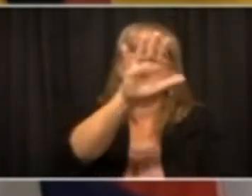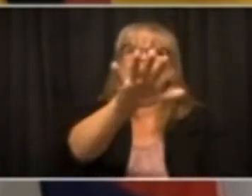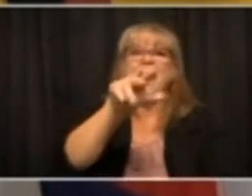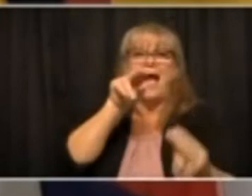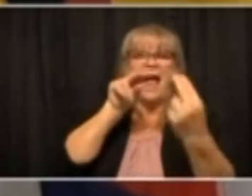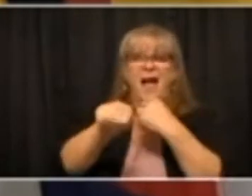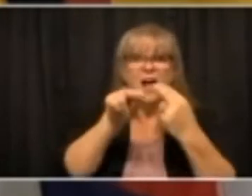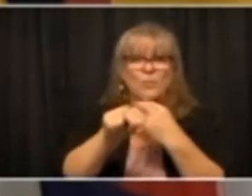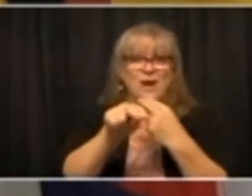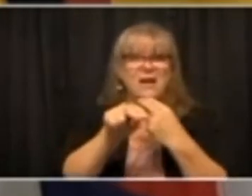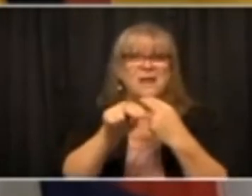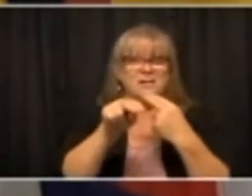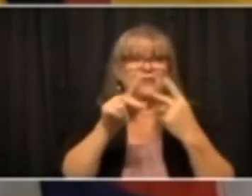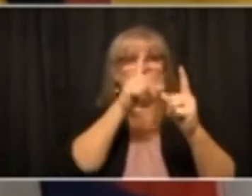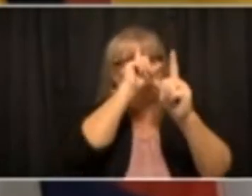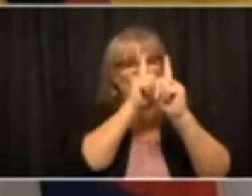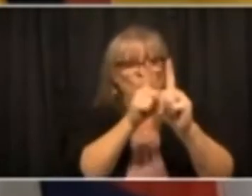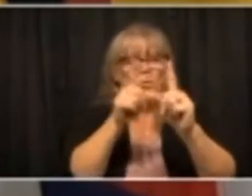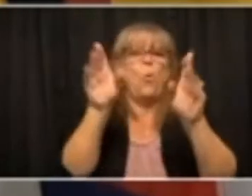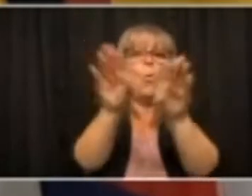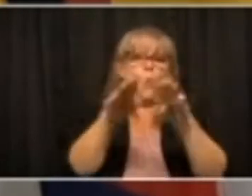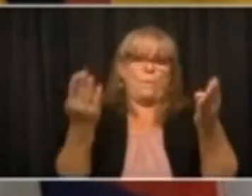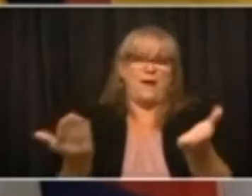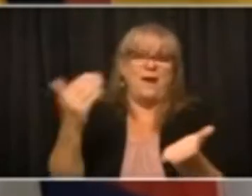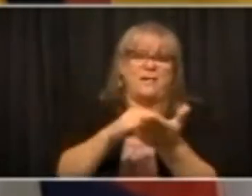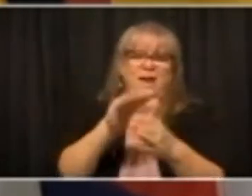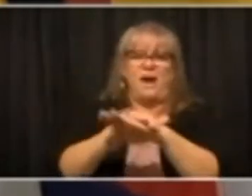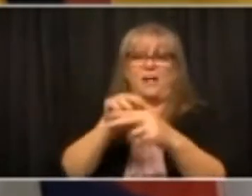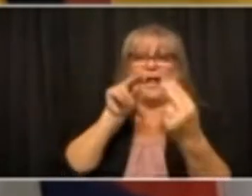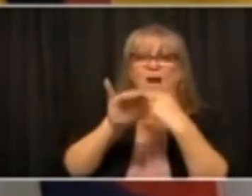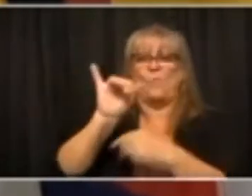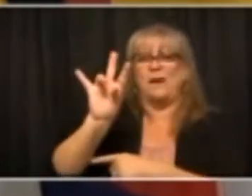which remains closed with flames literally up